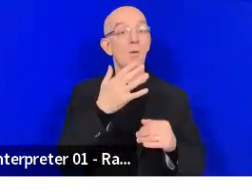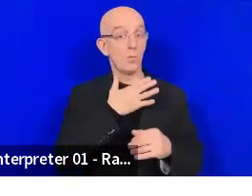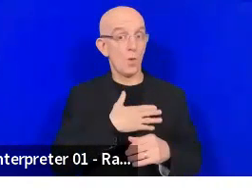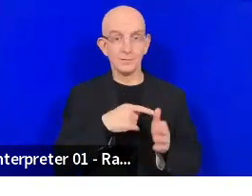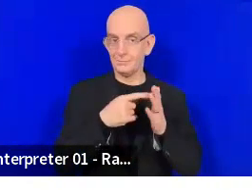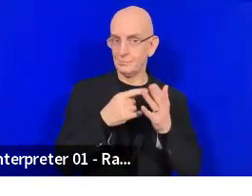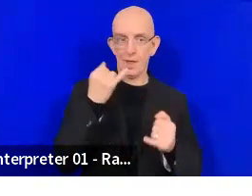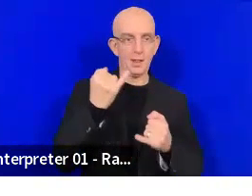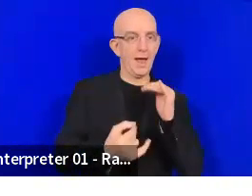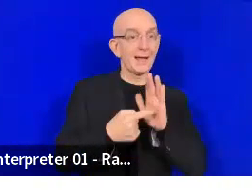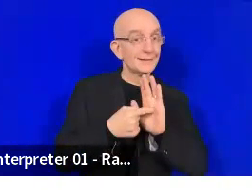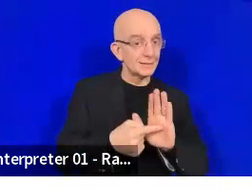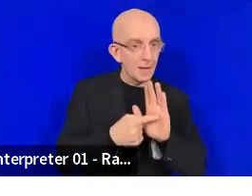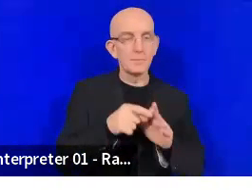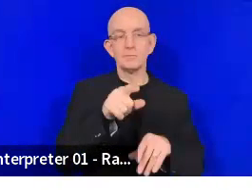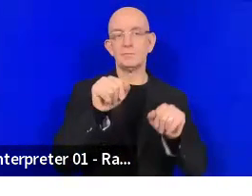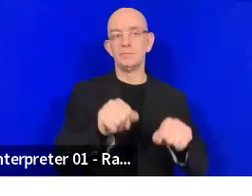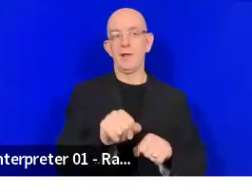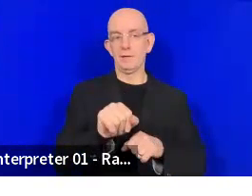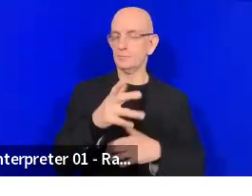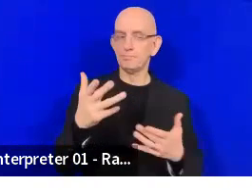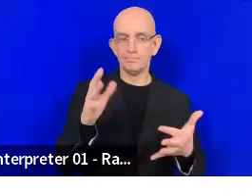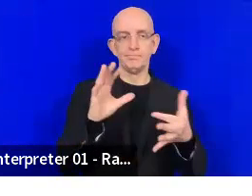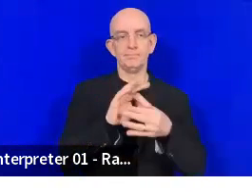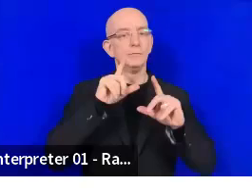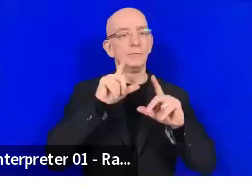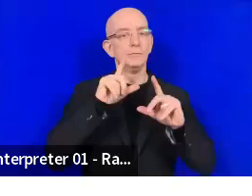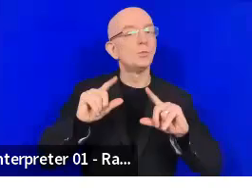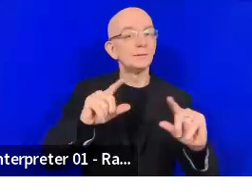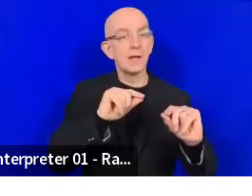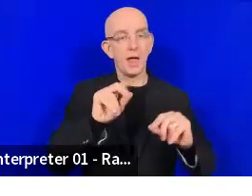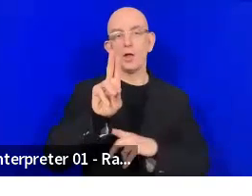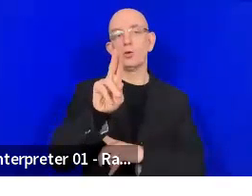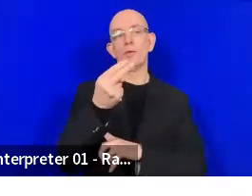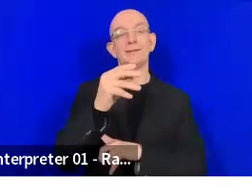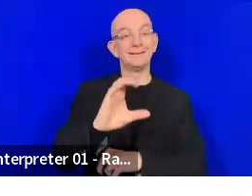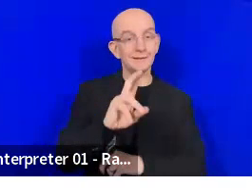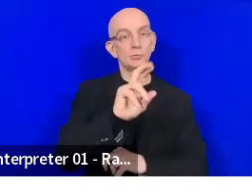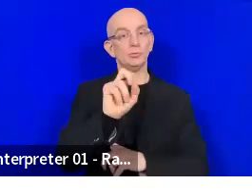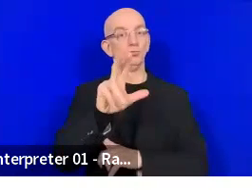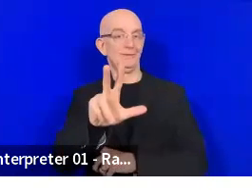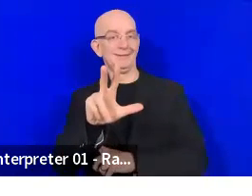Remember, everyone, everywhere can concretely engage to advocate for all in the lead up